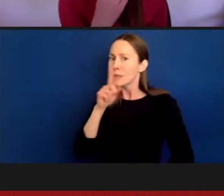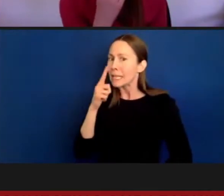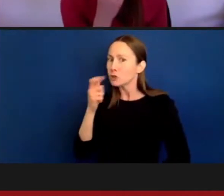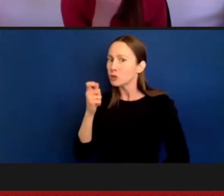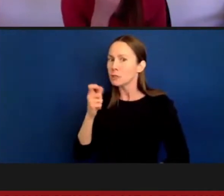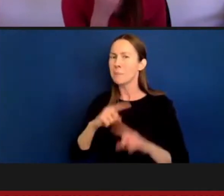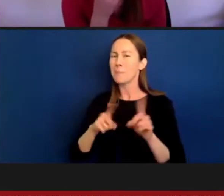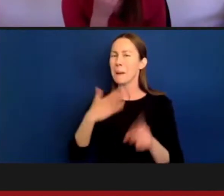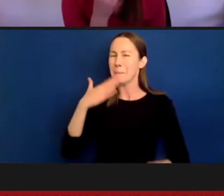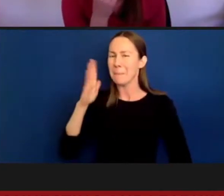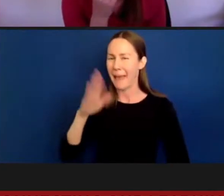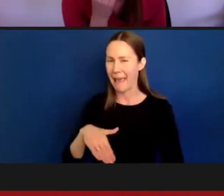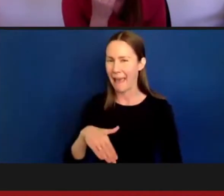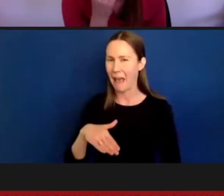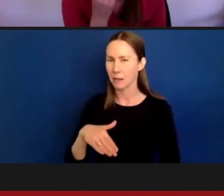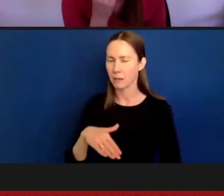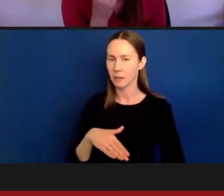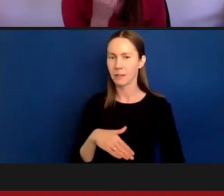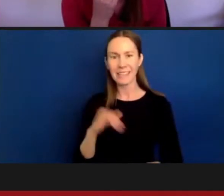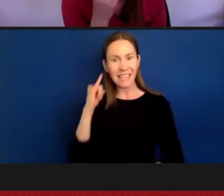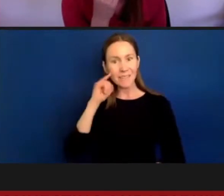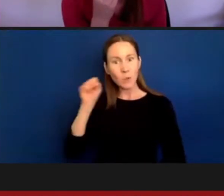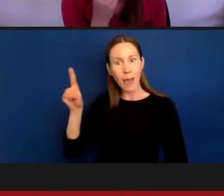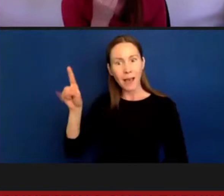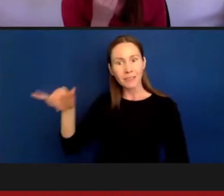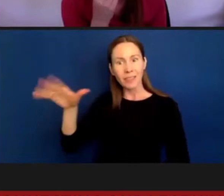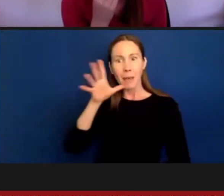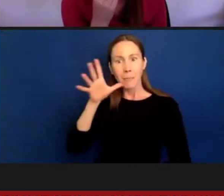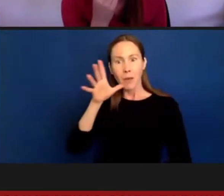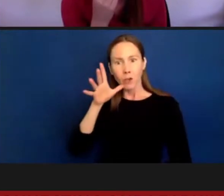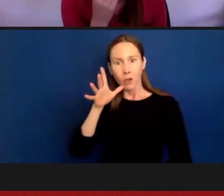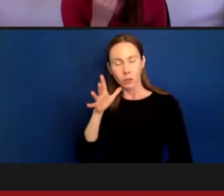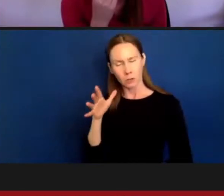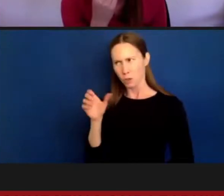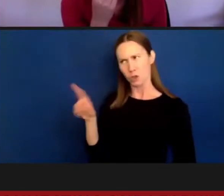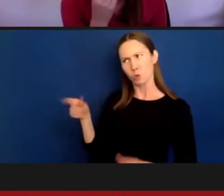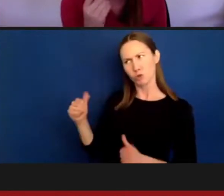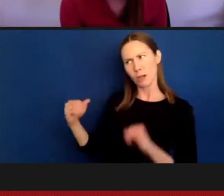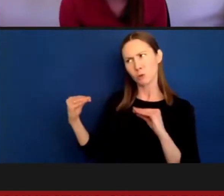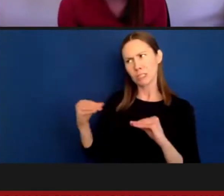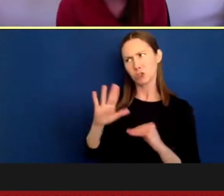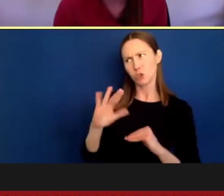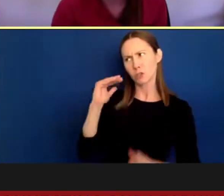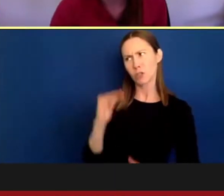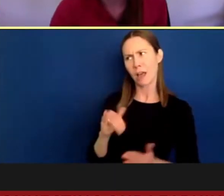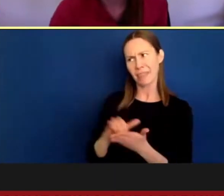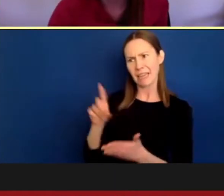If you would ask that mother was she attempting to teach her child that disability is bad?